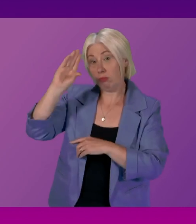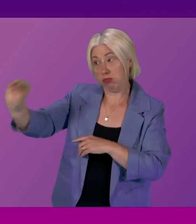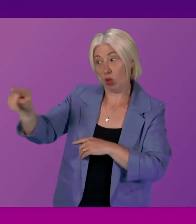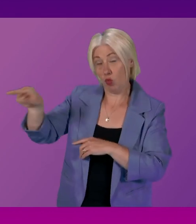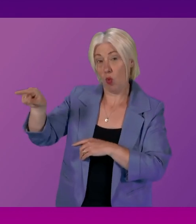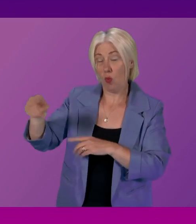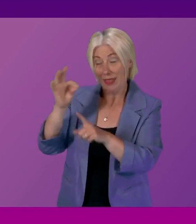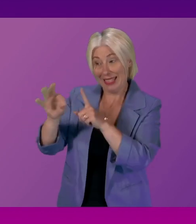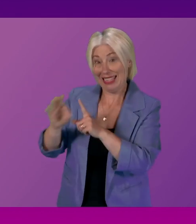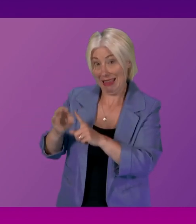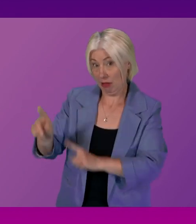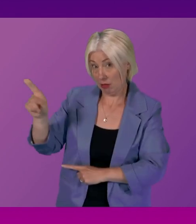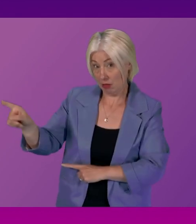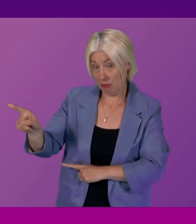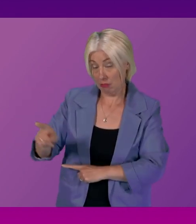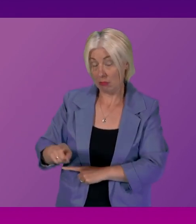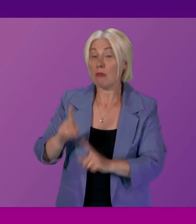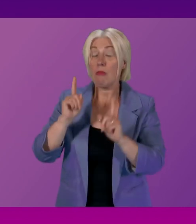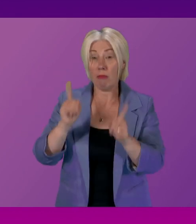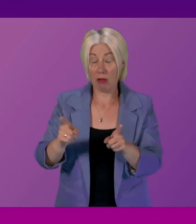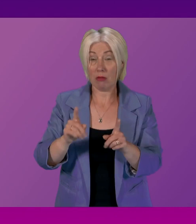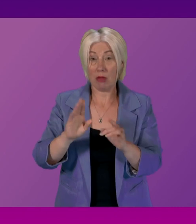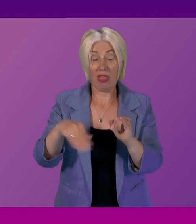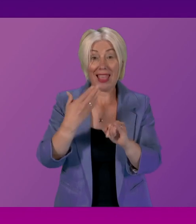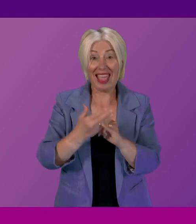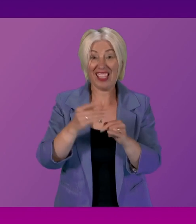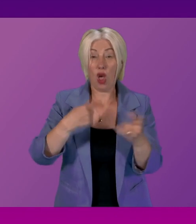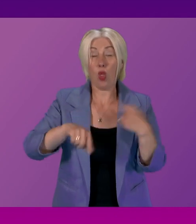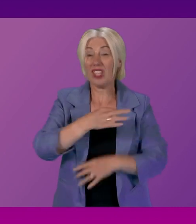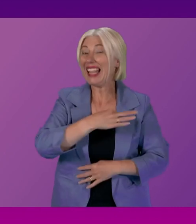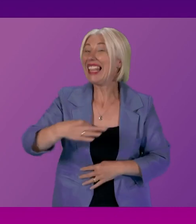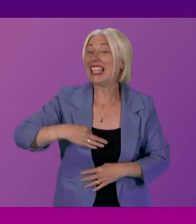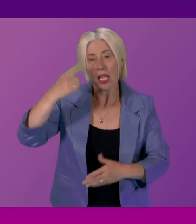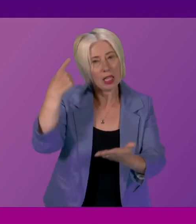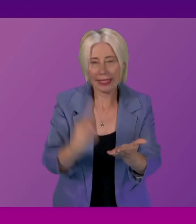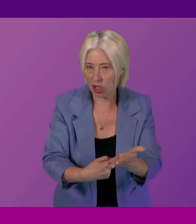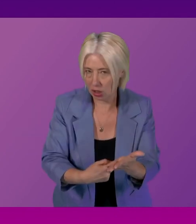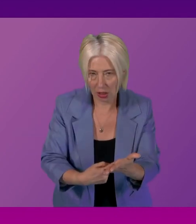I end by saying that, ultimately, these are clinical decisions, and we should leave to